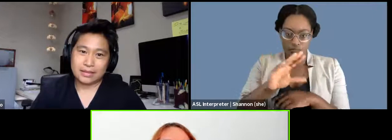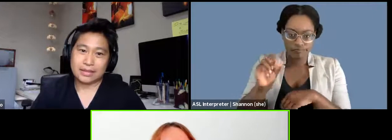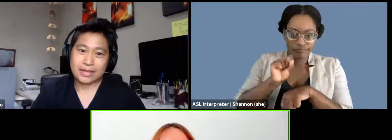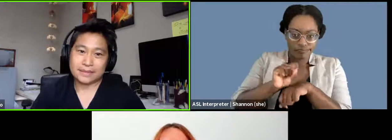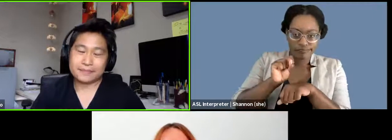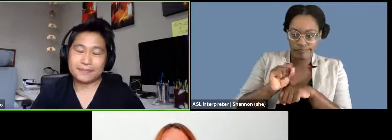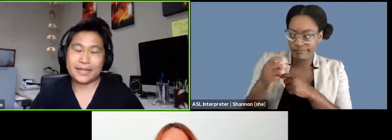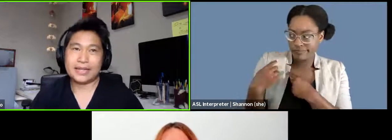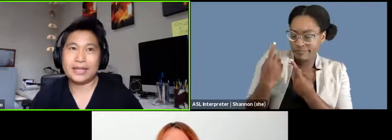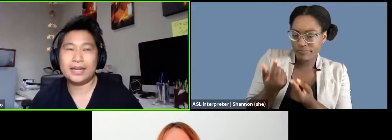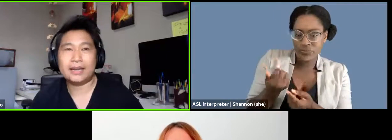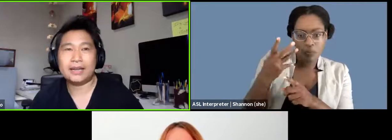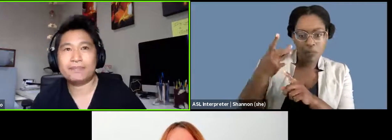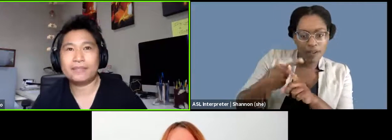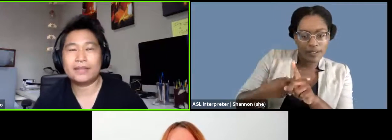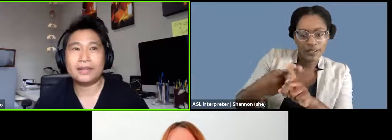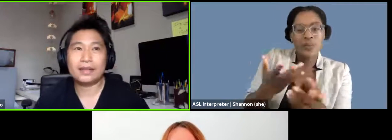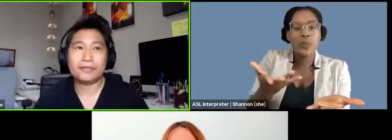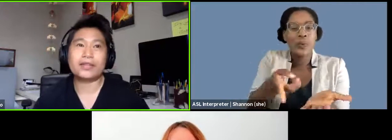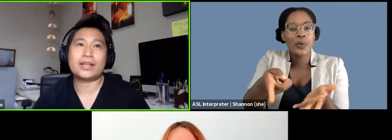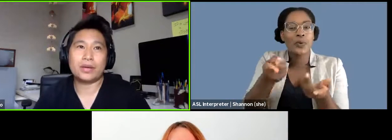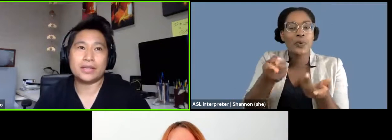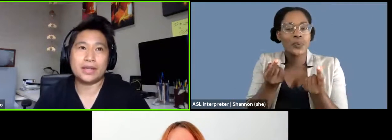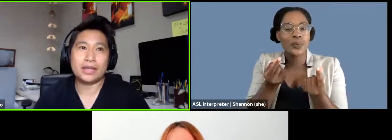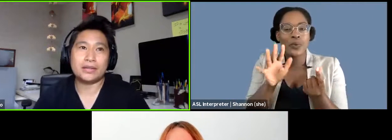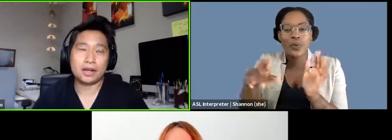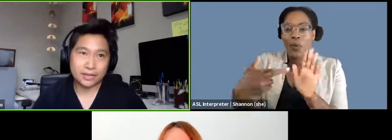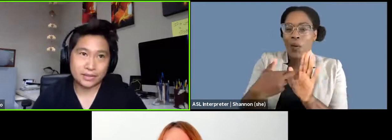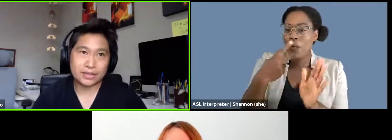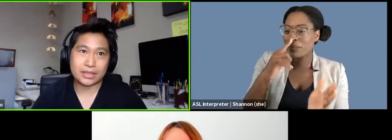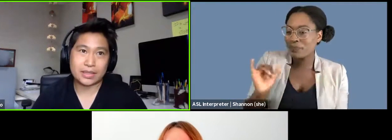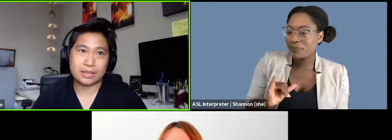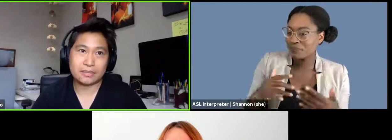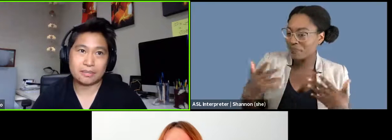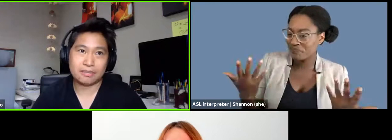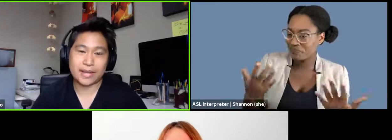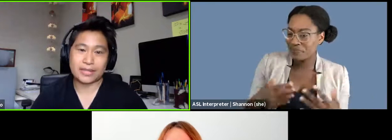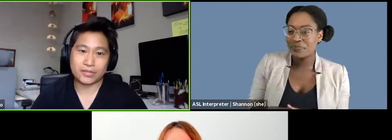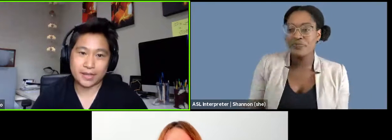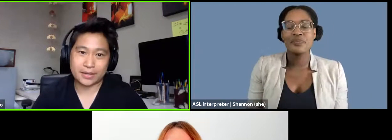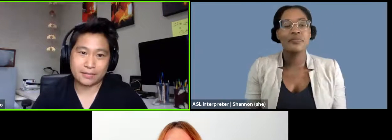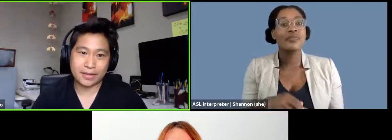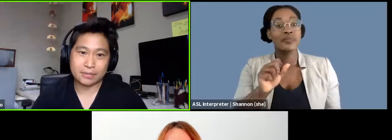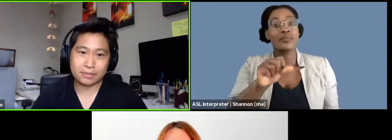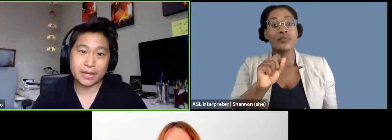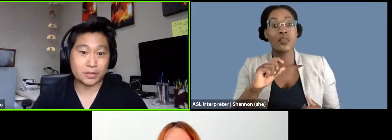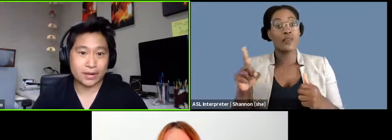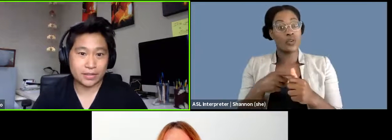TDo: Yeah, first, I want to acknowledge Black Lives Matter because we are having